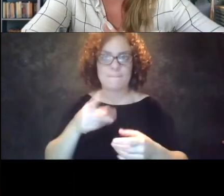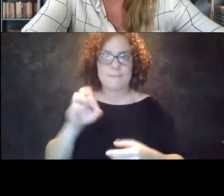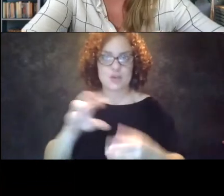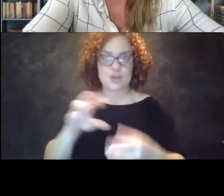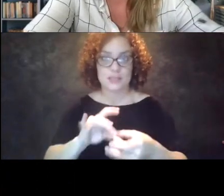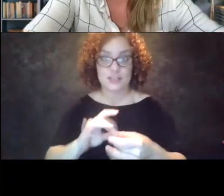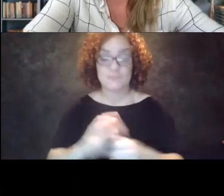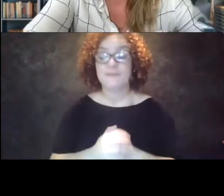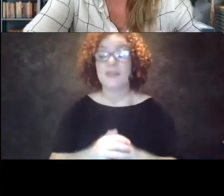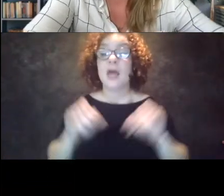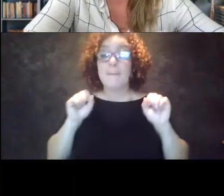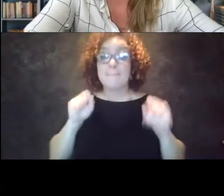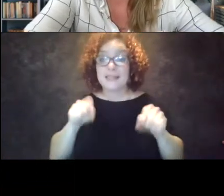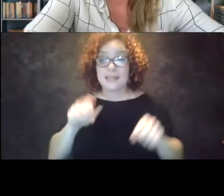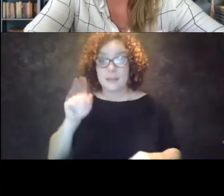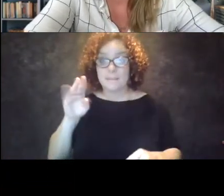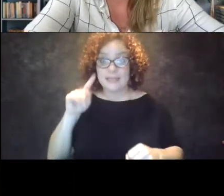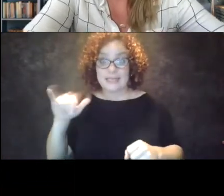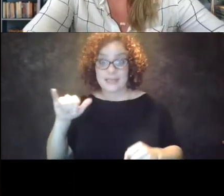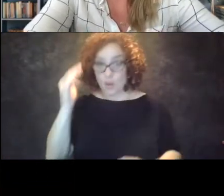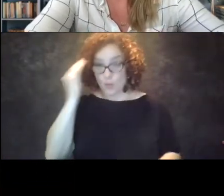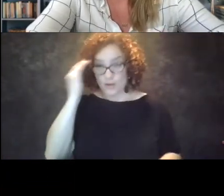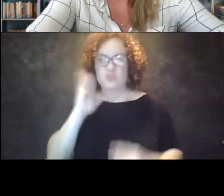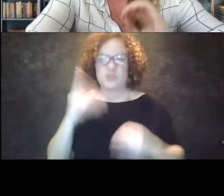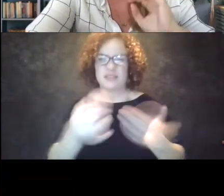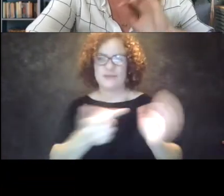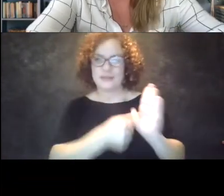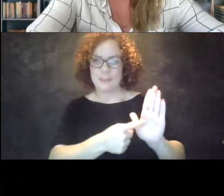some examples I'm pretty sure it's on the next slide that can be done in elementary